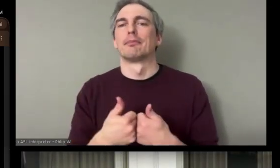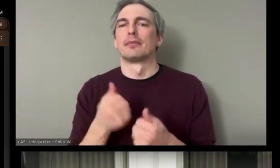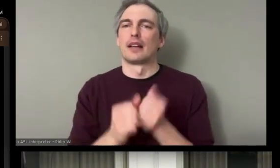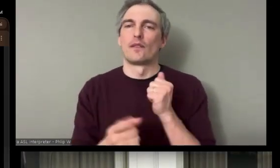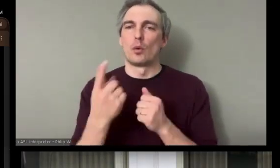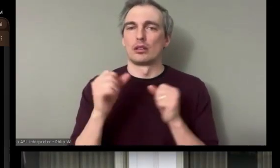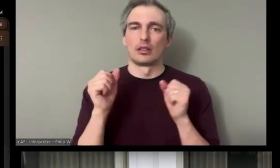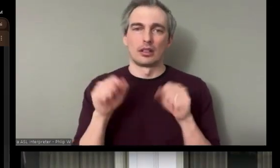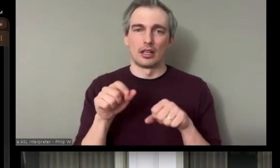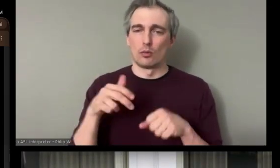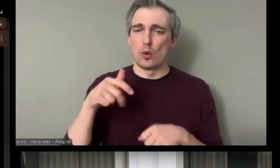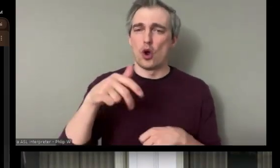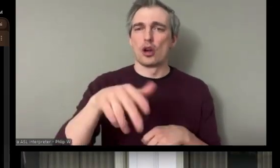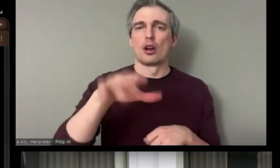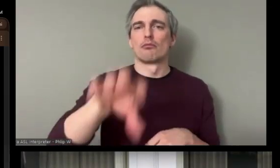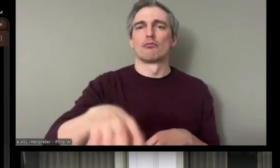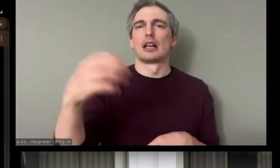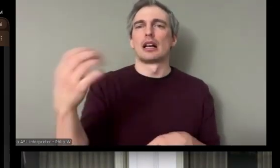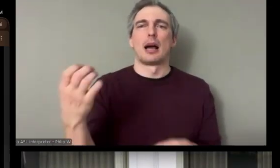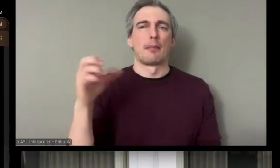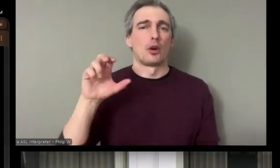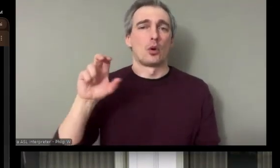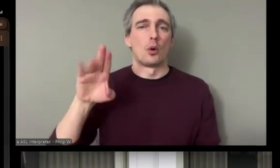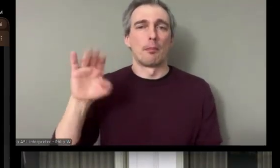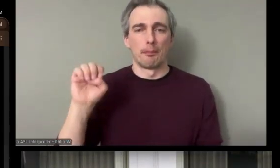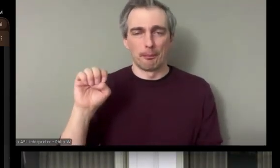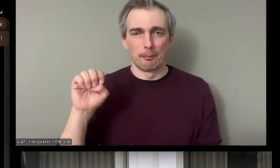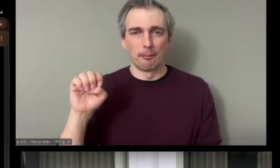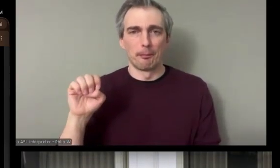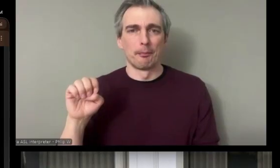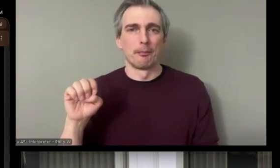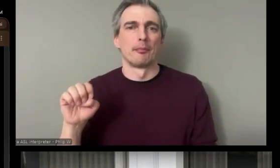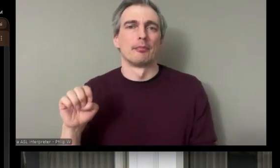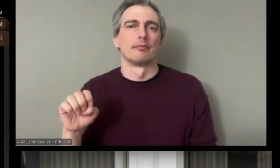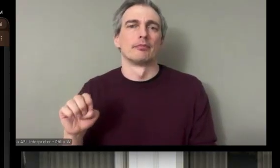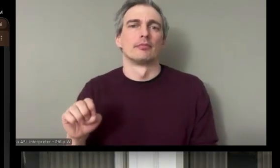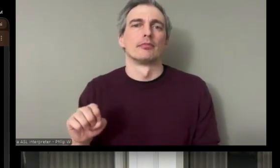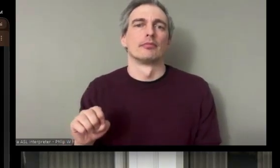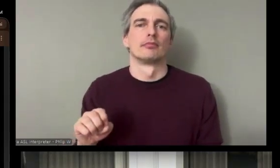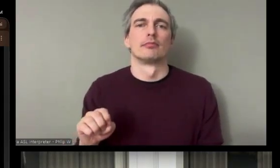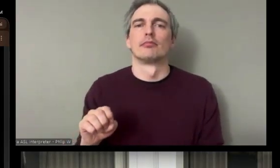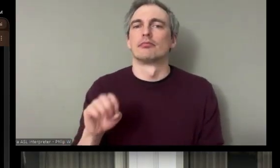And choose which one has the least contrast and which